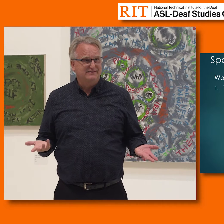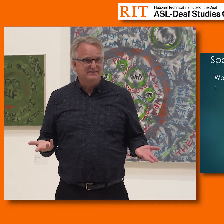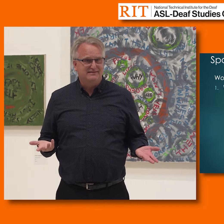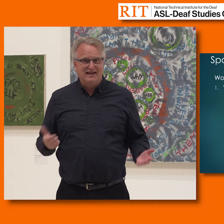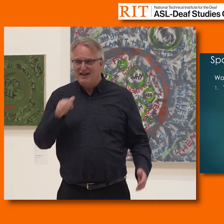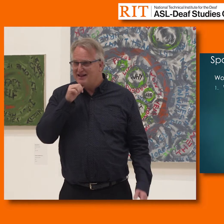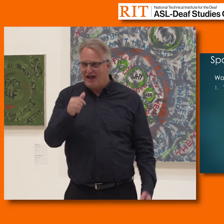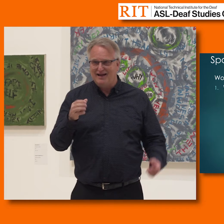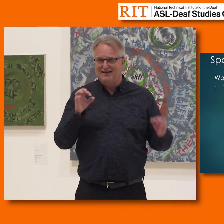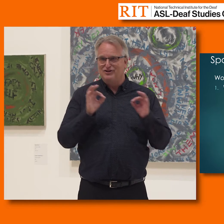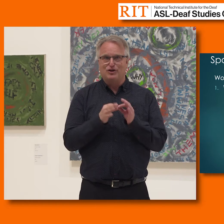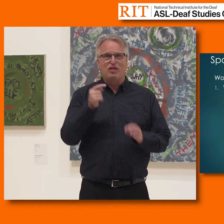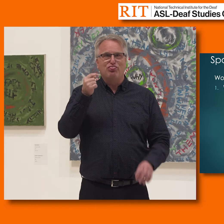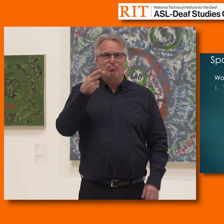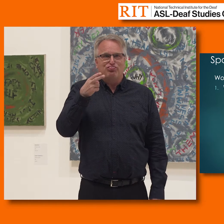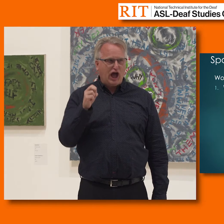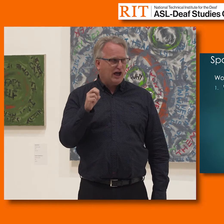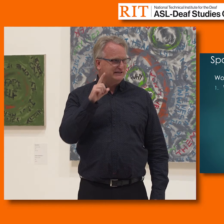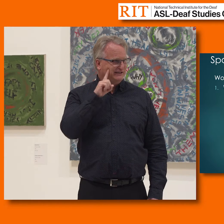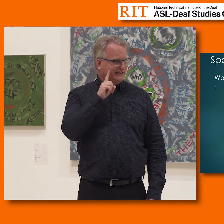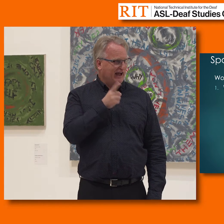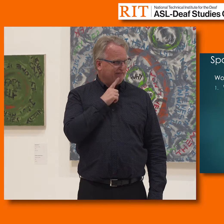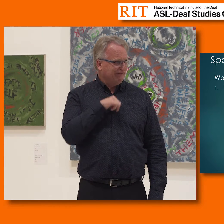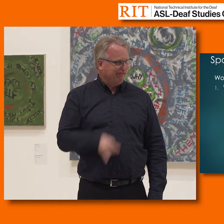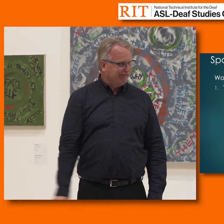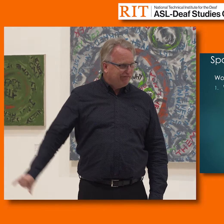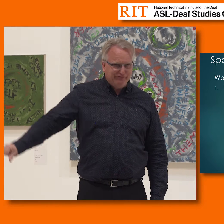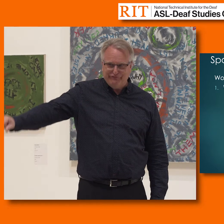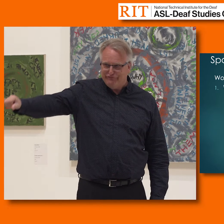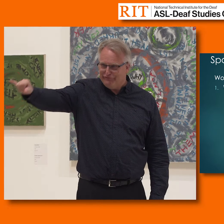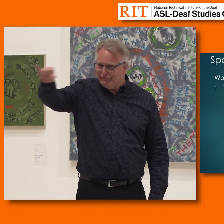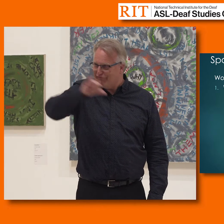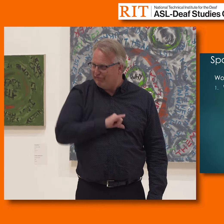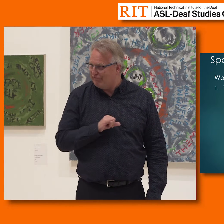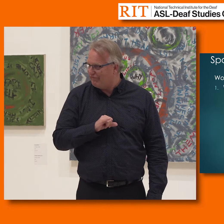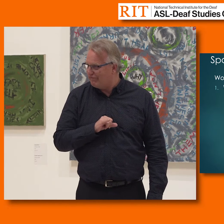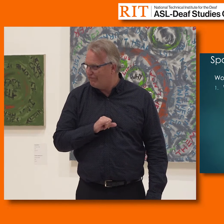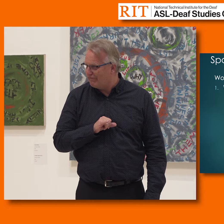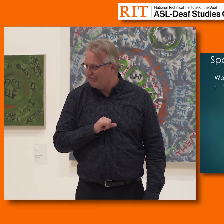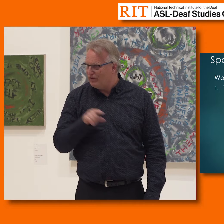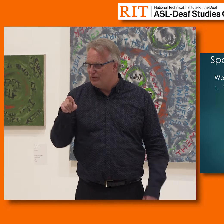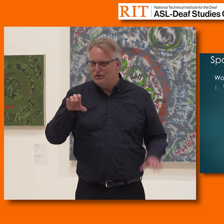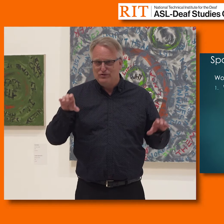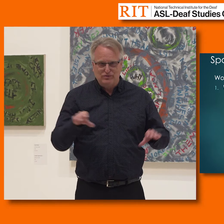Maybe they prefer something more auditorily based. So, we can't simply say "the Deaf"